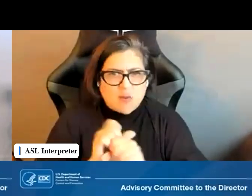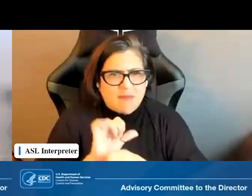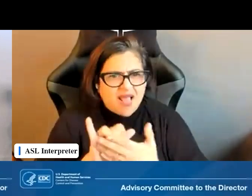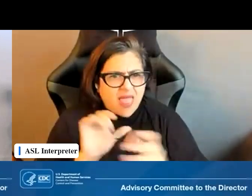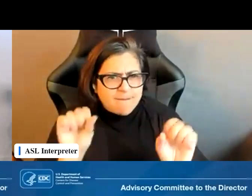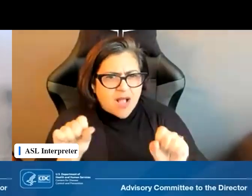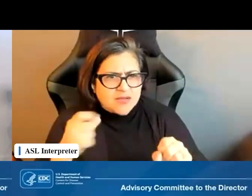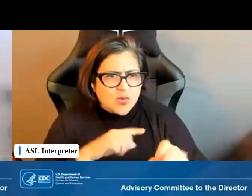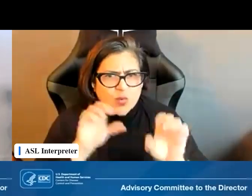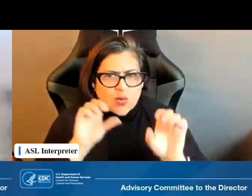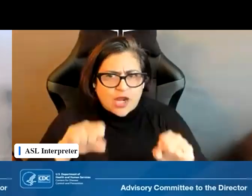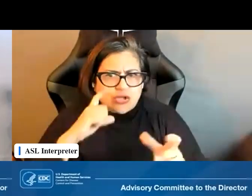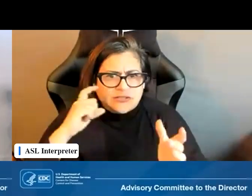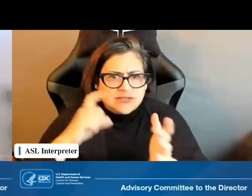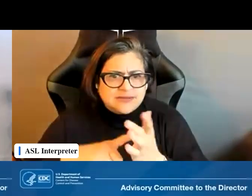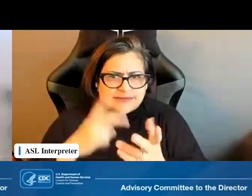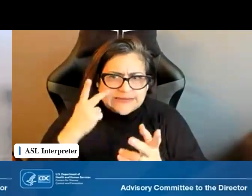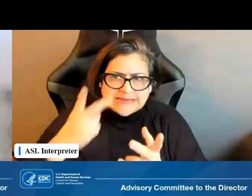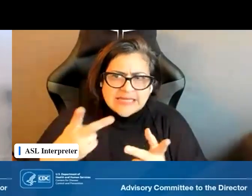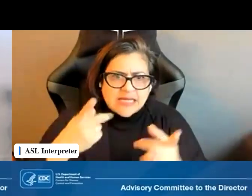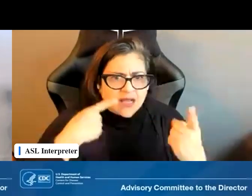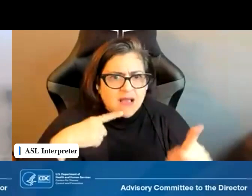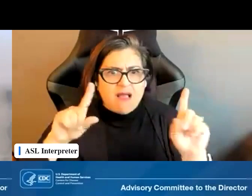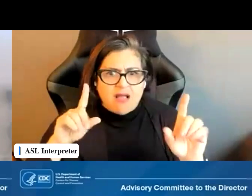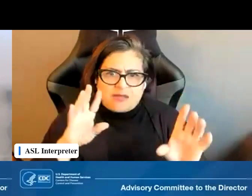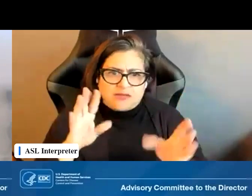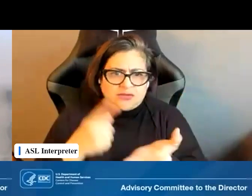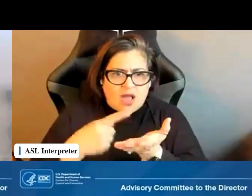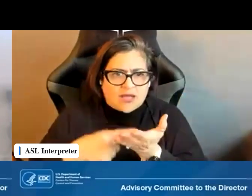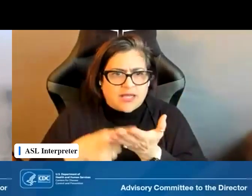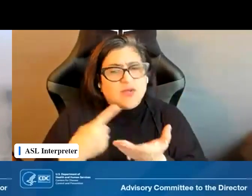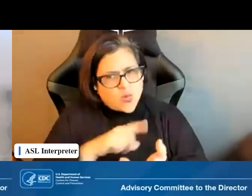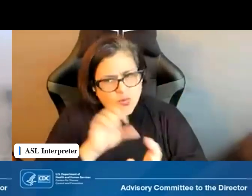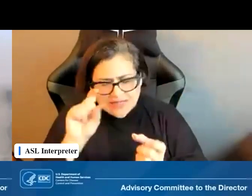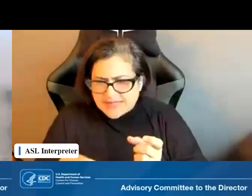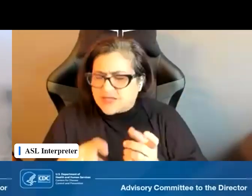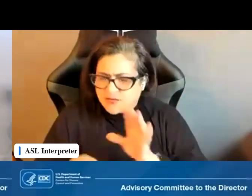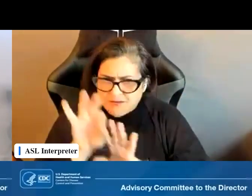that we could even conceive of talking about it, that we need to find ways to actually aggregate